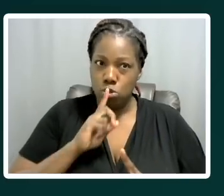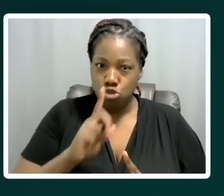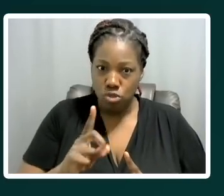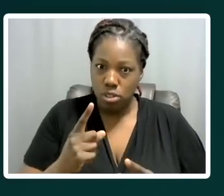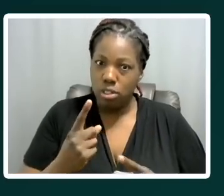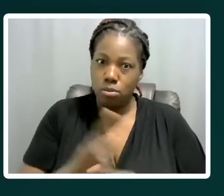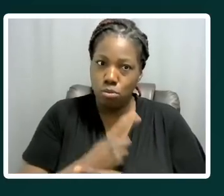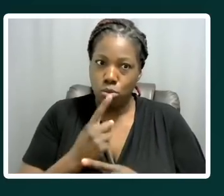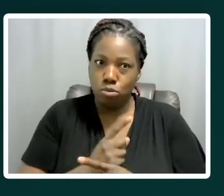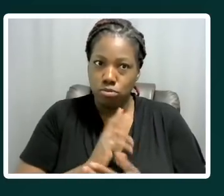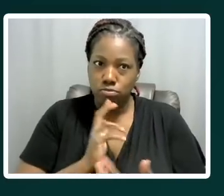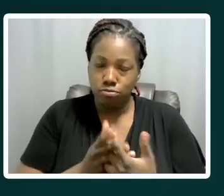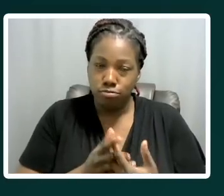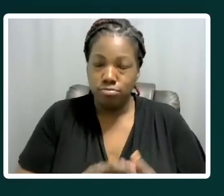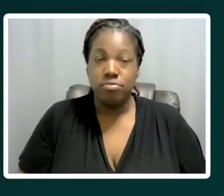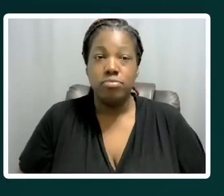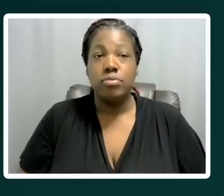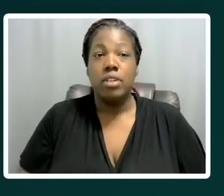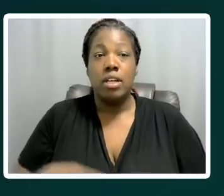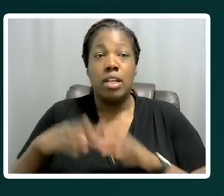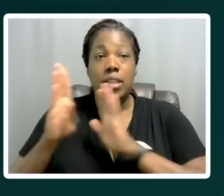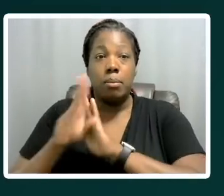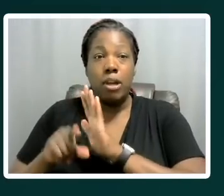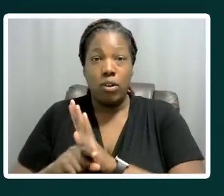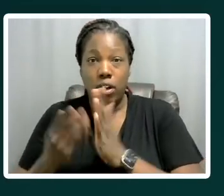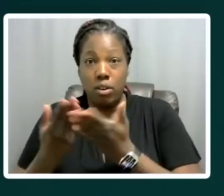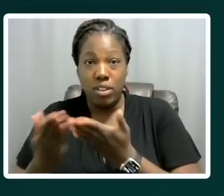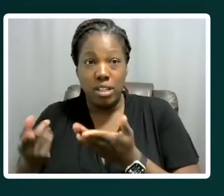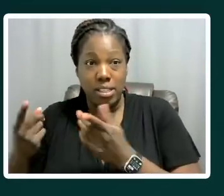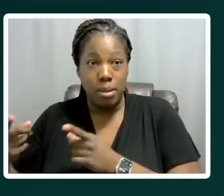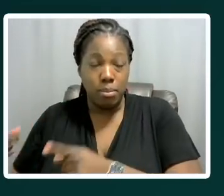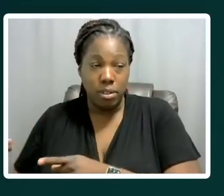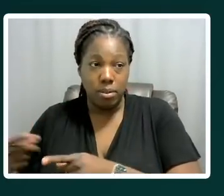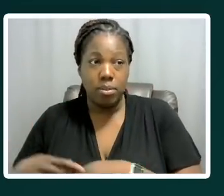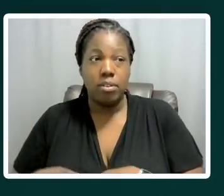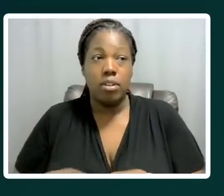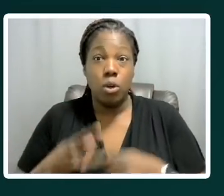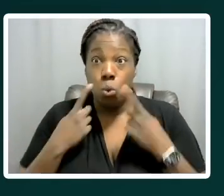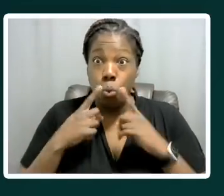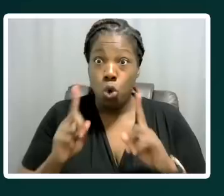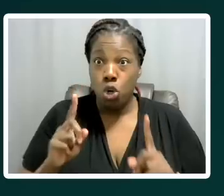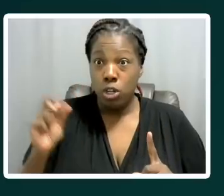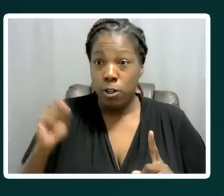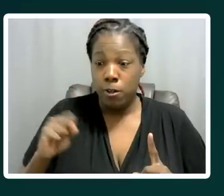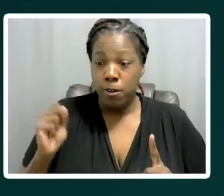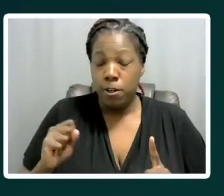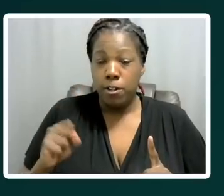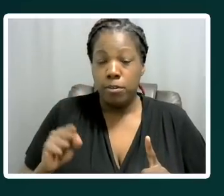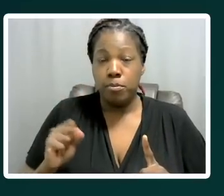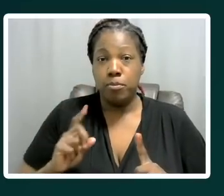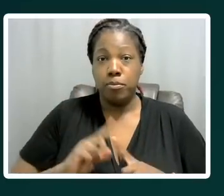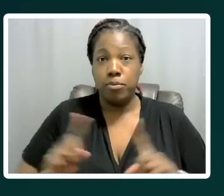The backend simulation, on the other hand, worked, but because we wanted the game to really be a